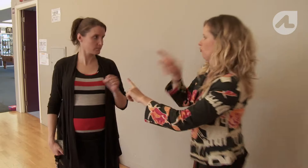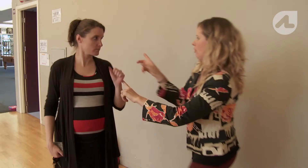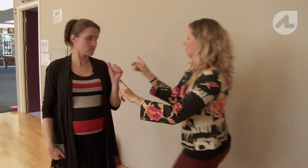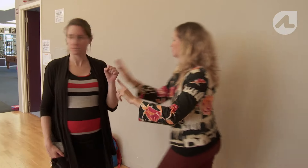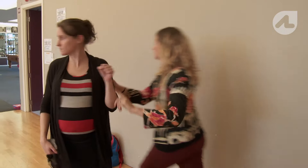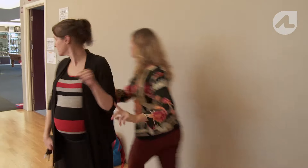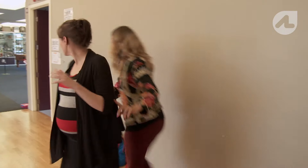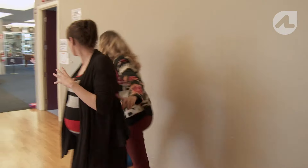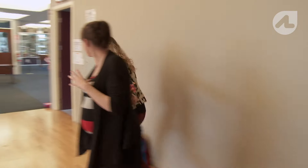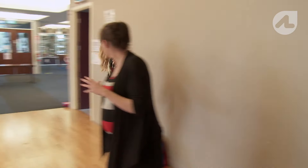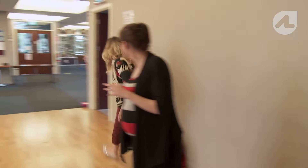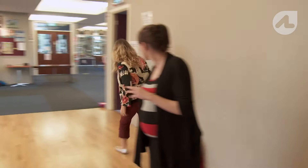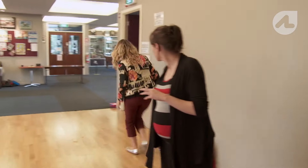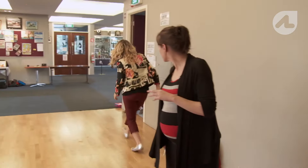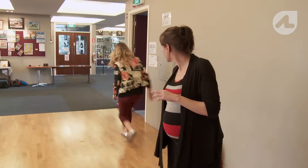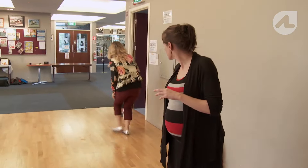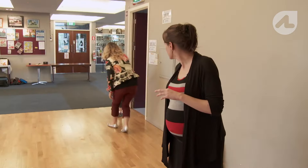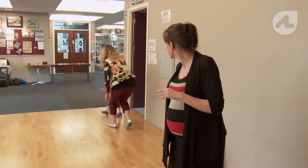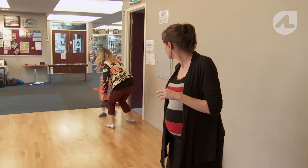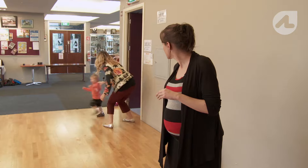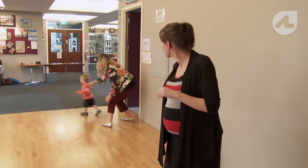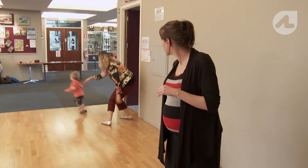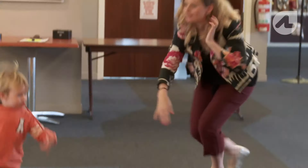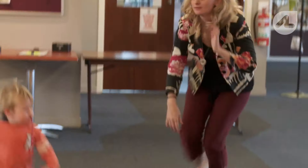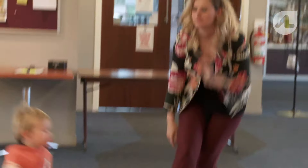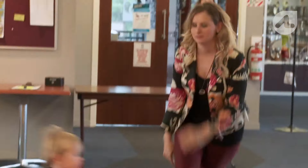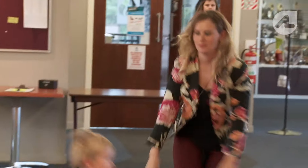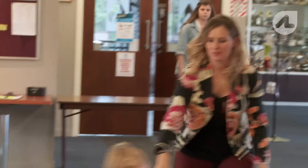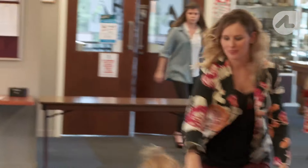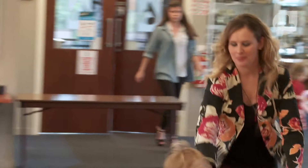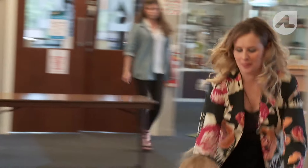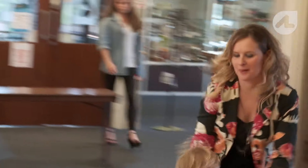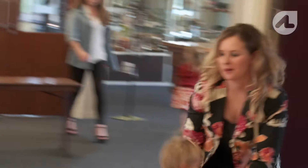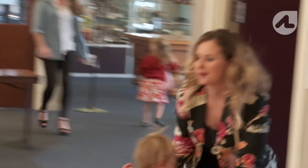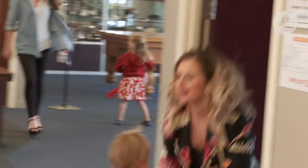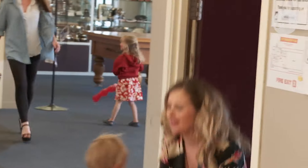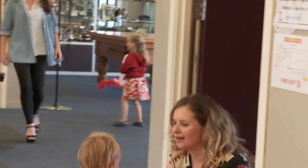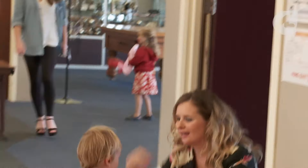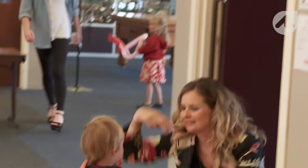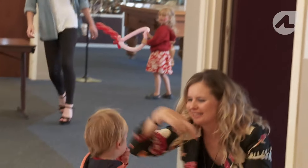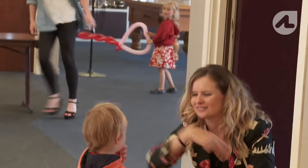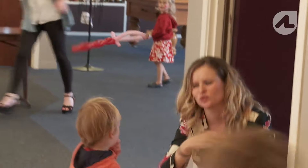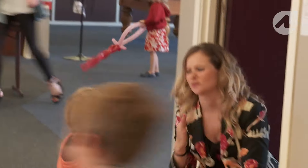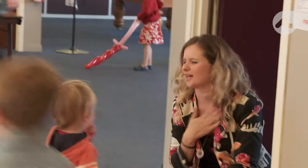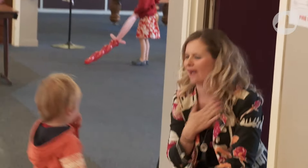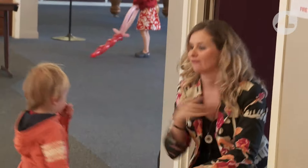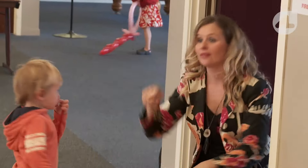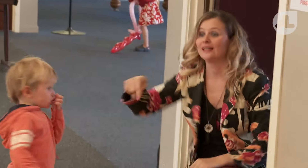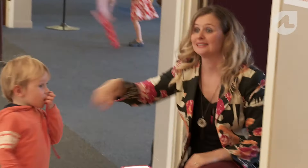Oh, hang on a minute...hang on. Hey, hey, stop! Listen, going down the stairs isn't safe, okay?